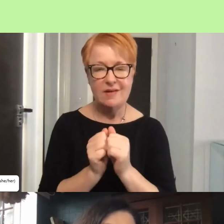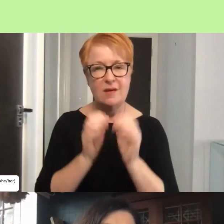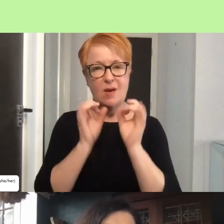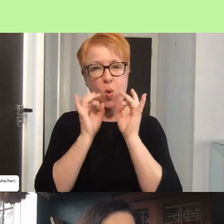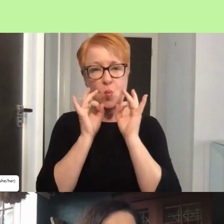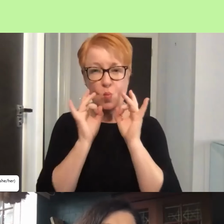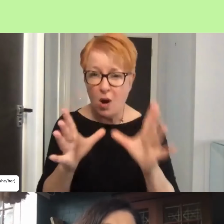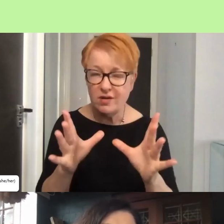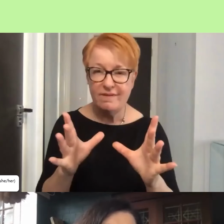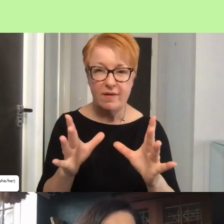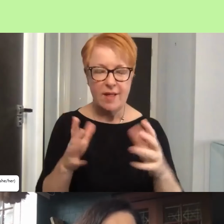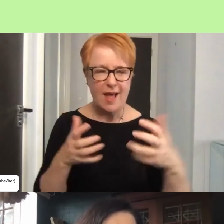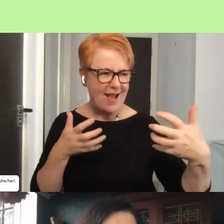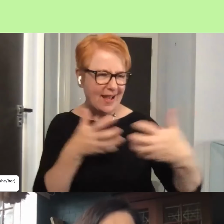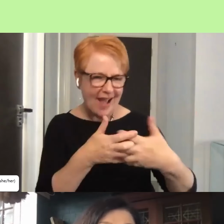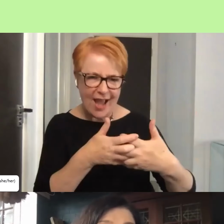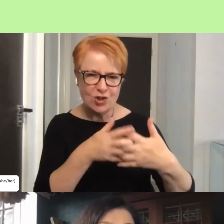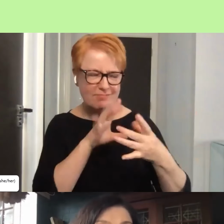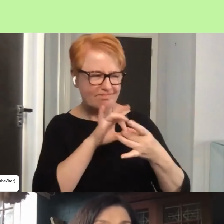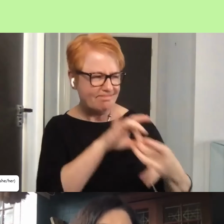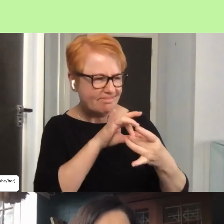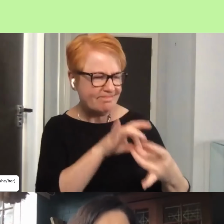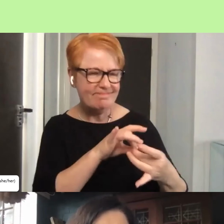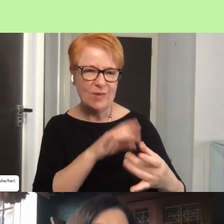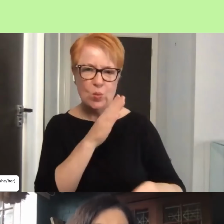engaging work that just doesn't have a funding stream.